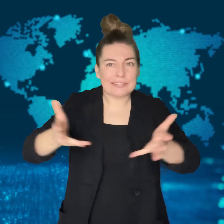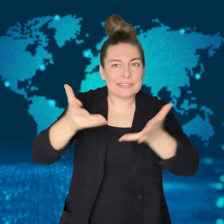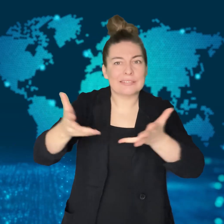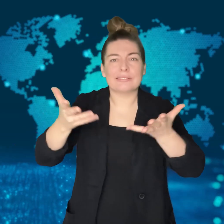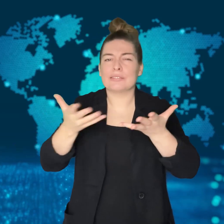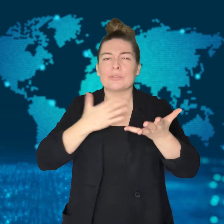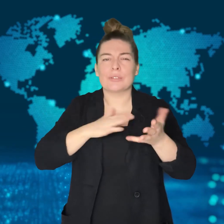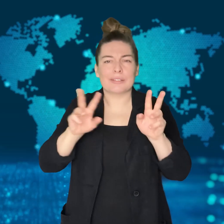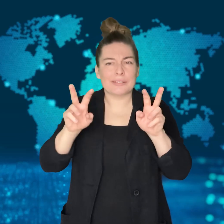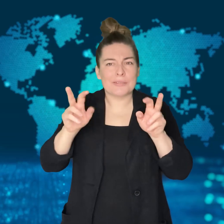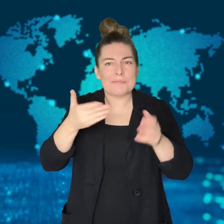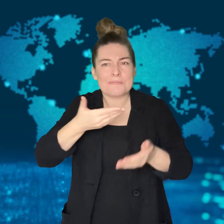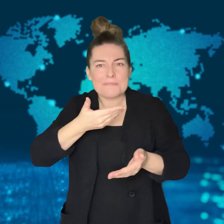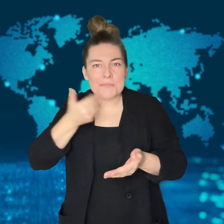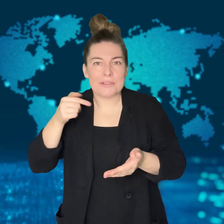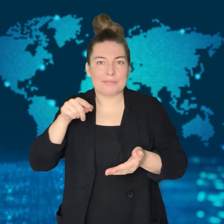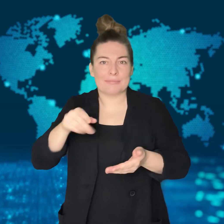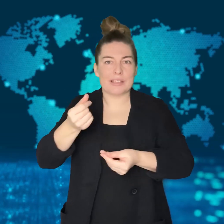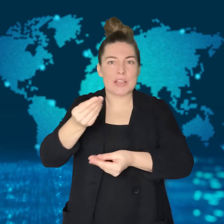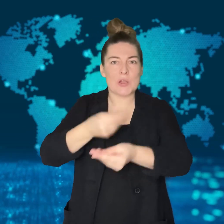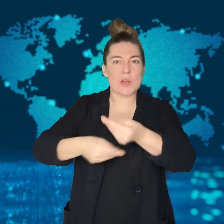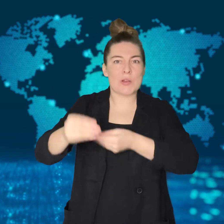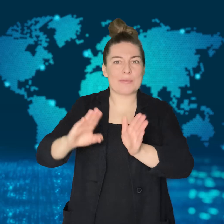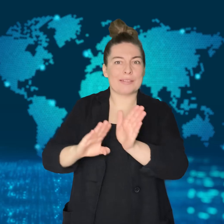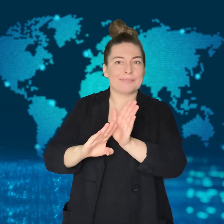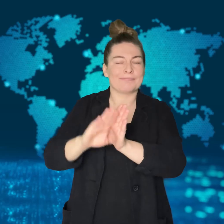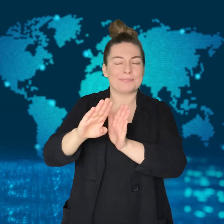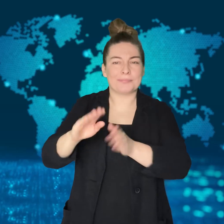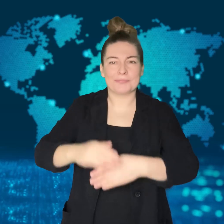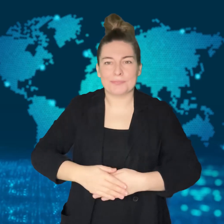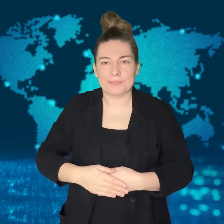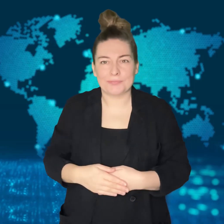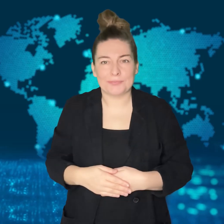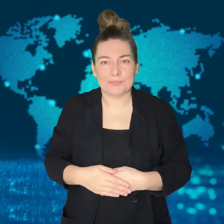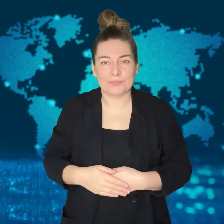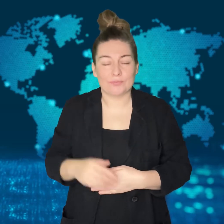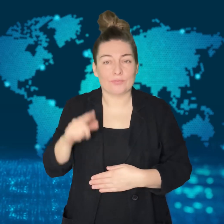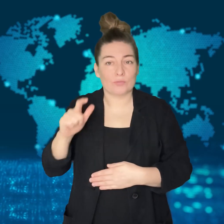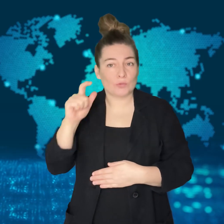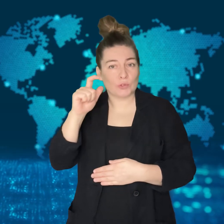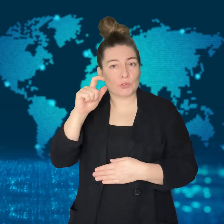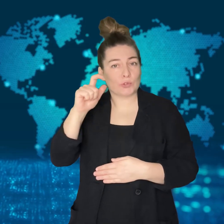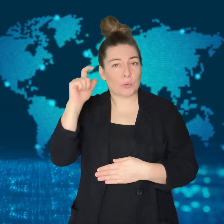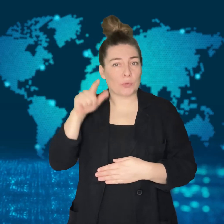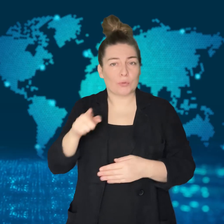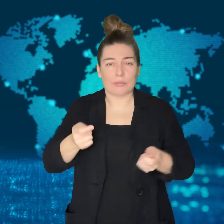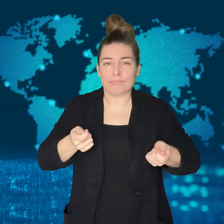Scholz has been chancellor since late 2021 when he replaced Angela Merkel,